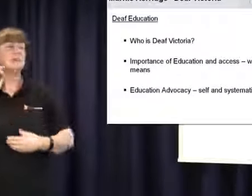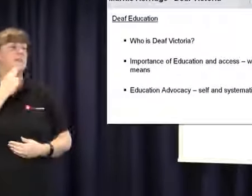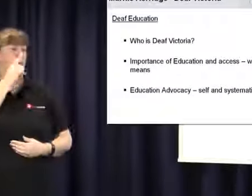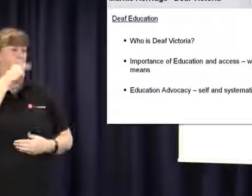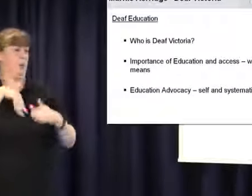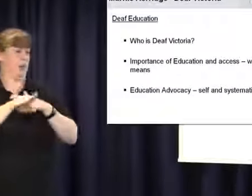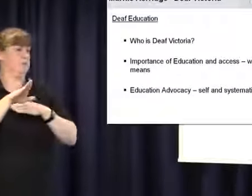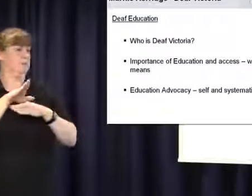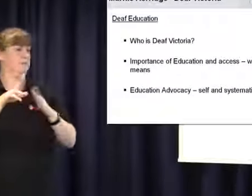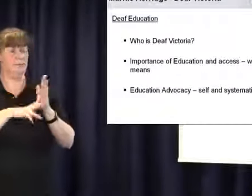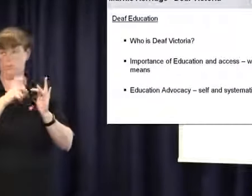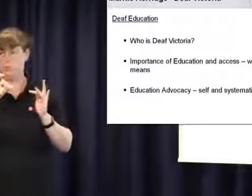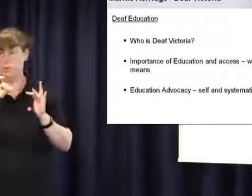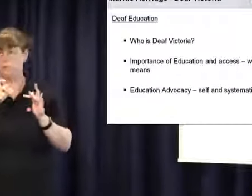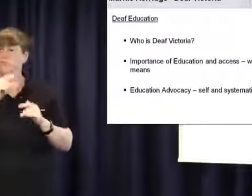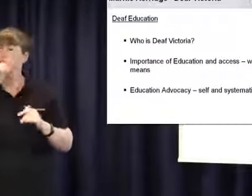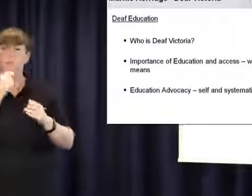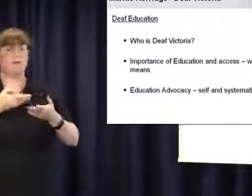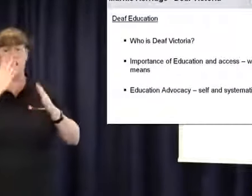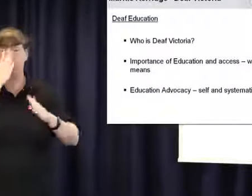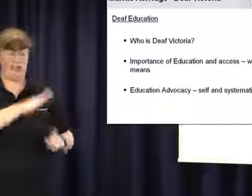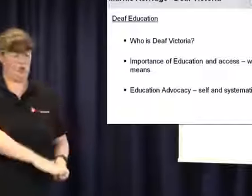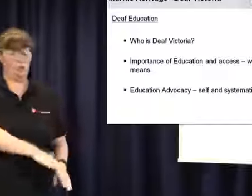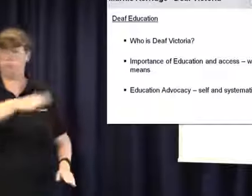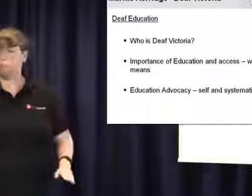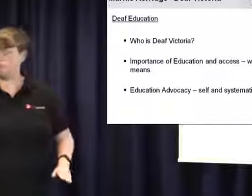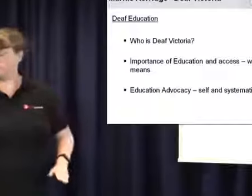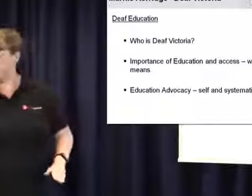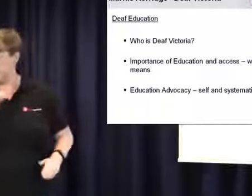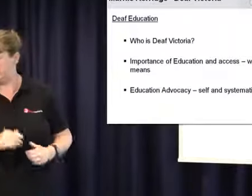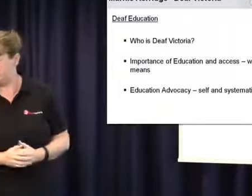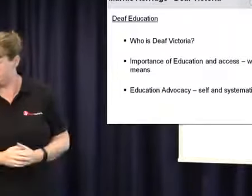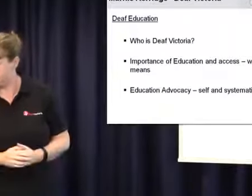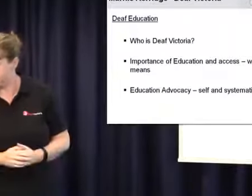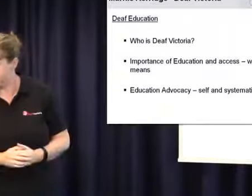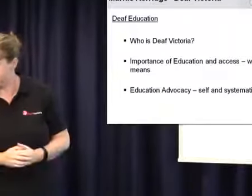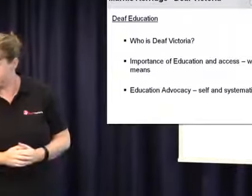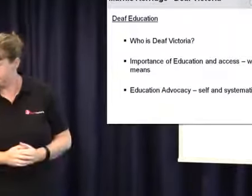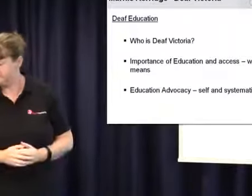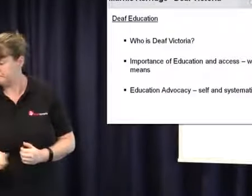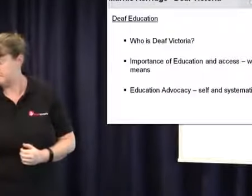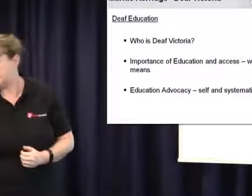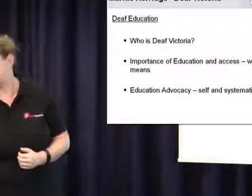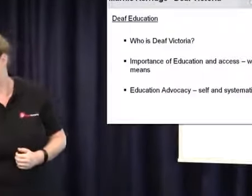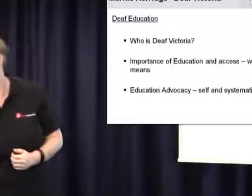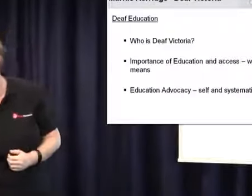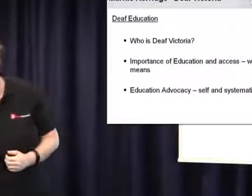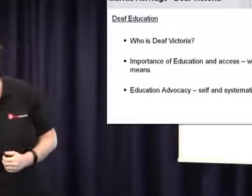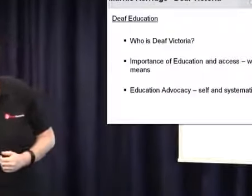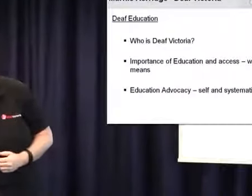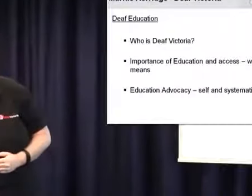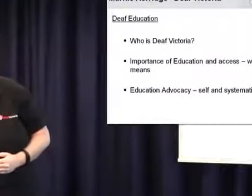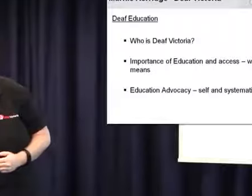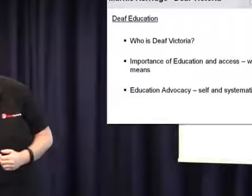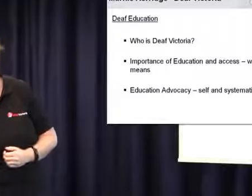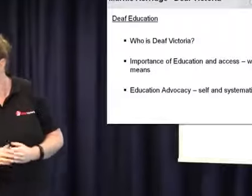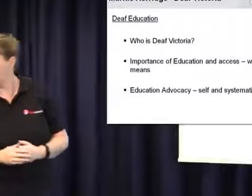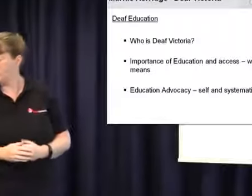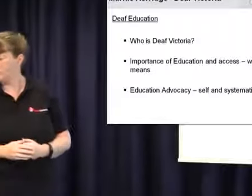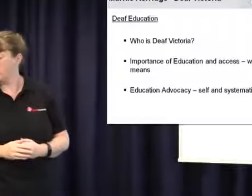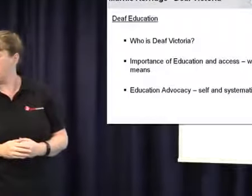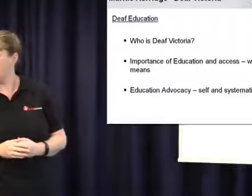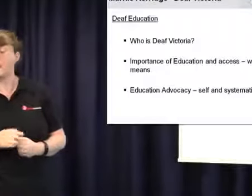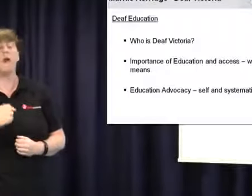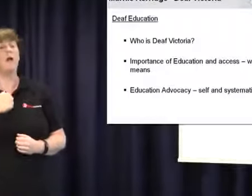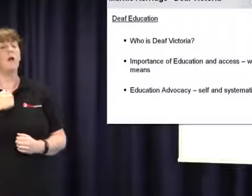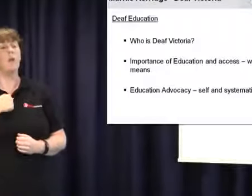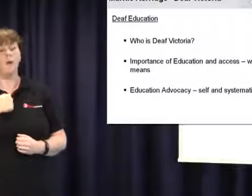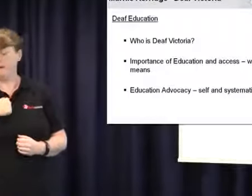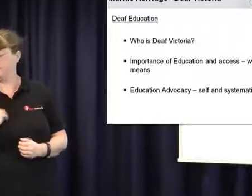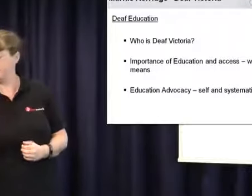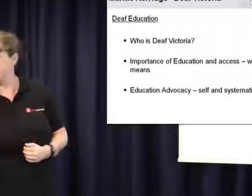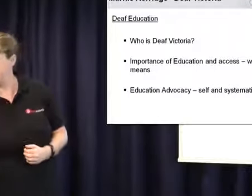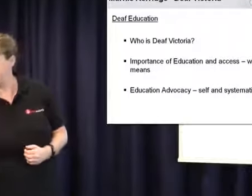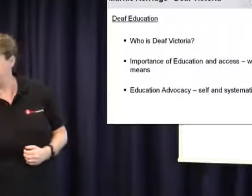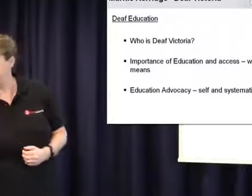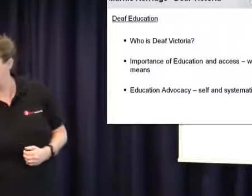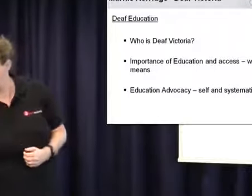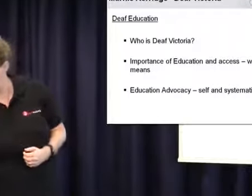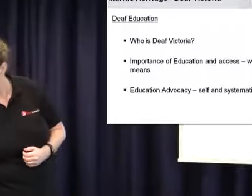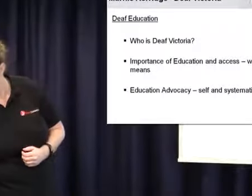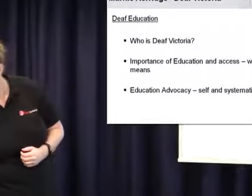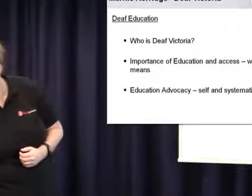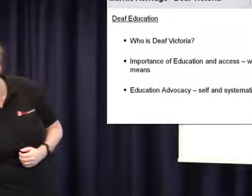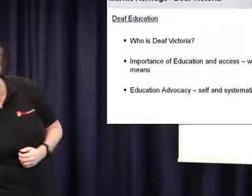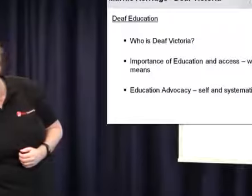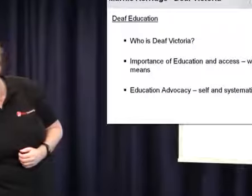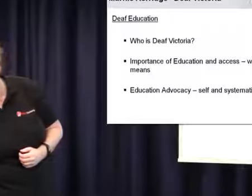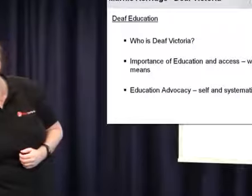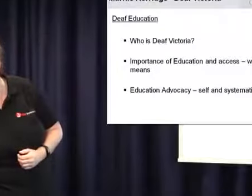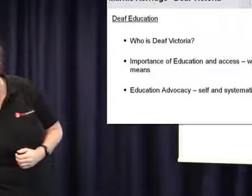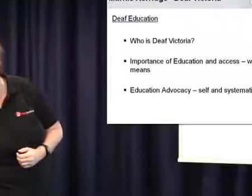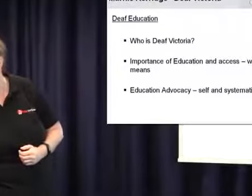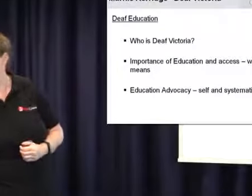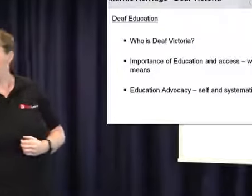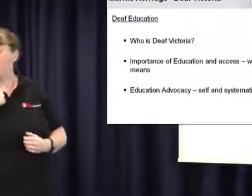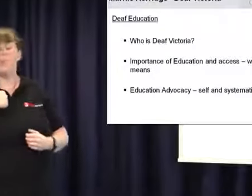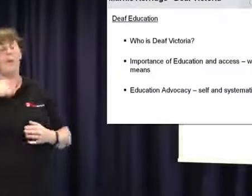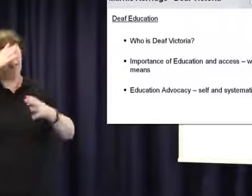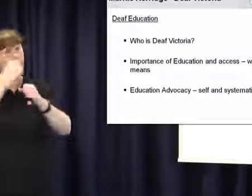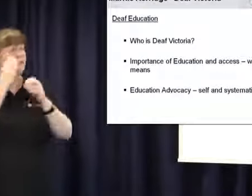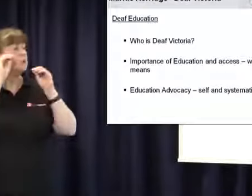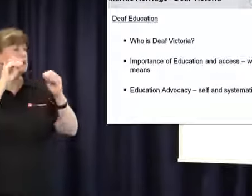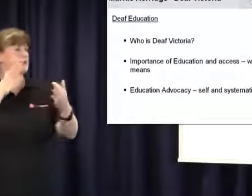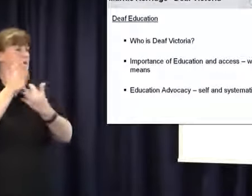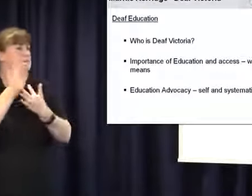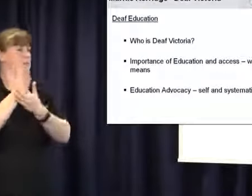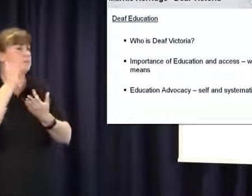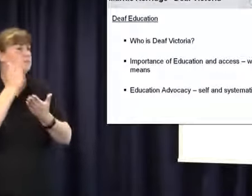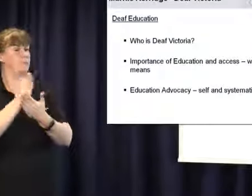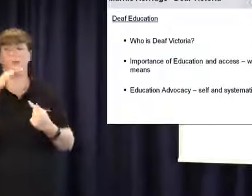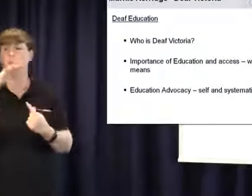for hard of hearing and deaf people within Victoria at any age. Our organisation believes